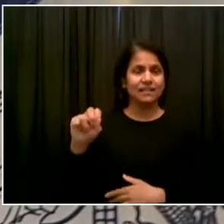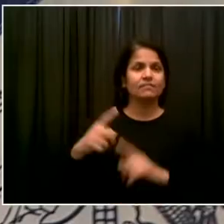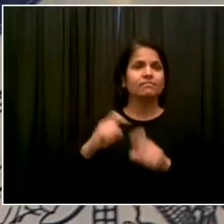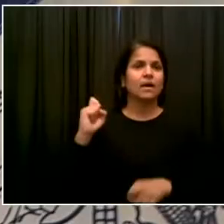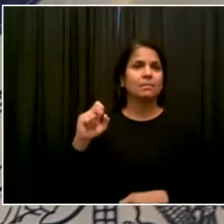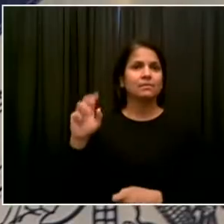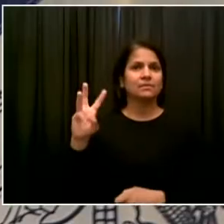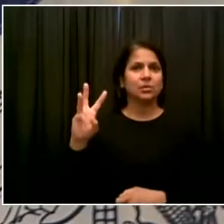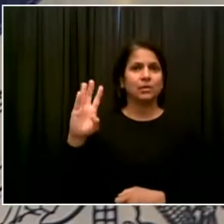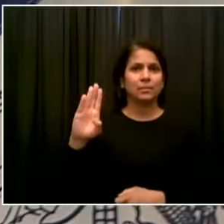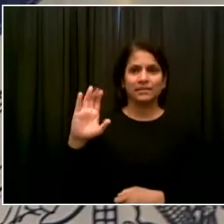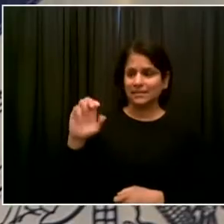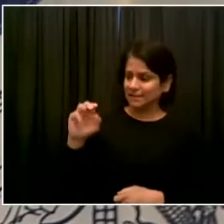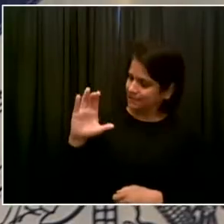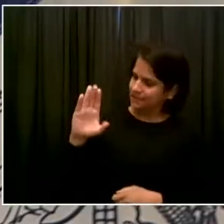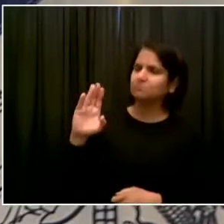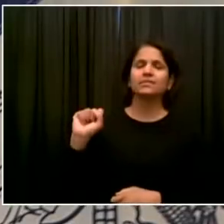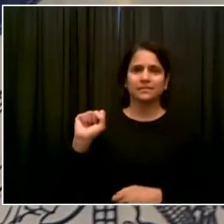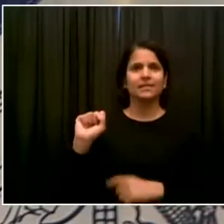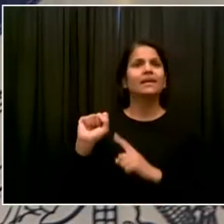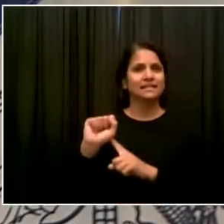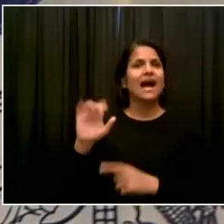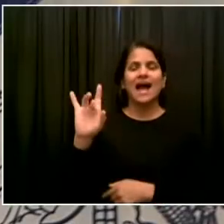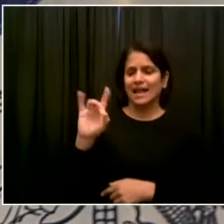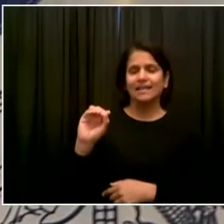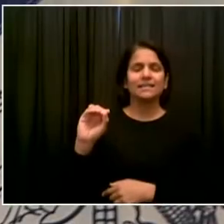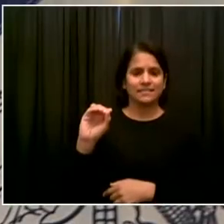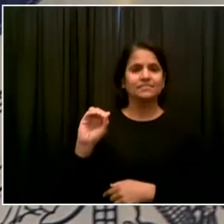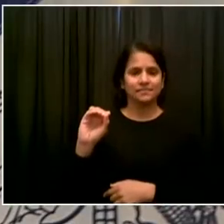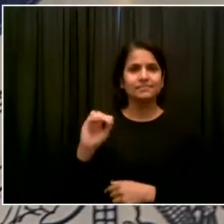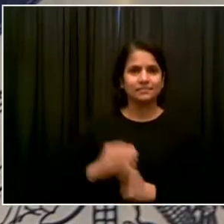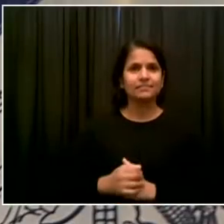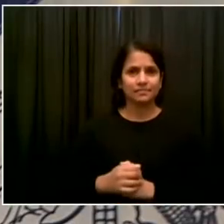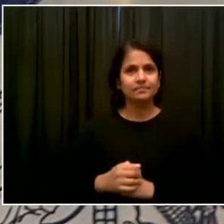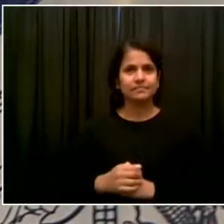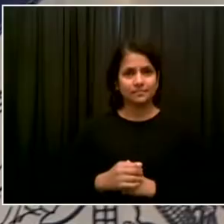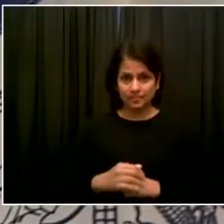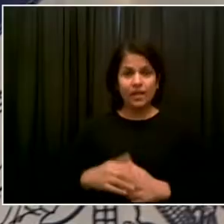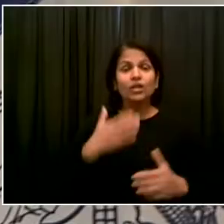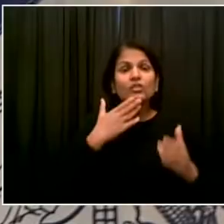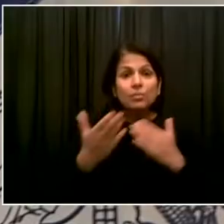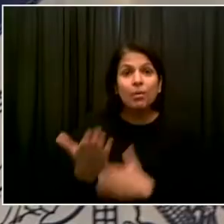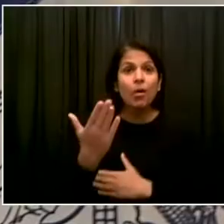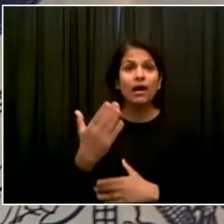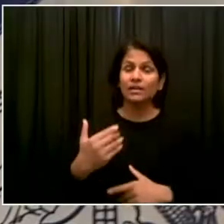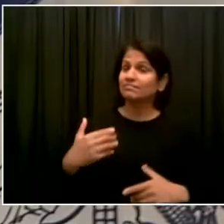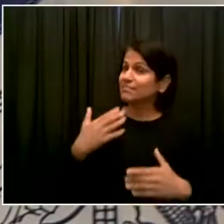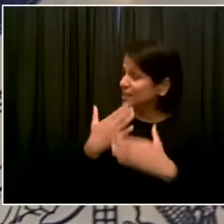OUR NEXT QUESTION GOES TO STEVE FROM WCBS